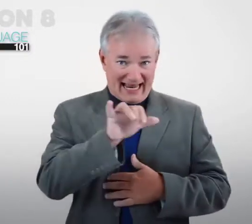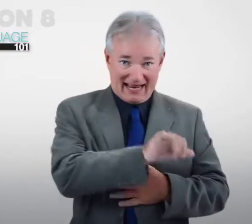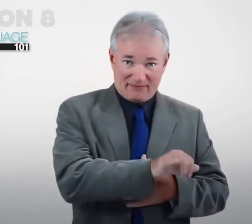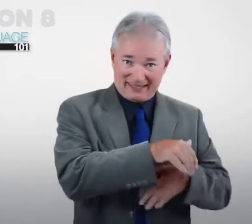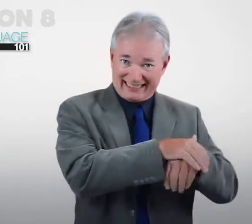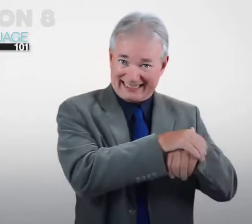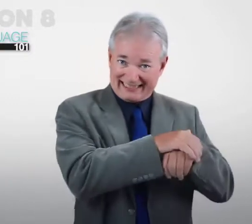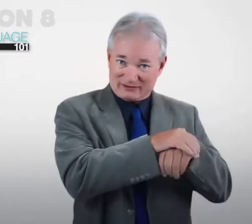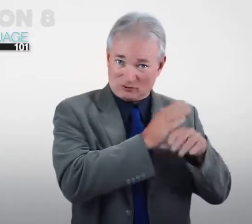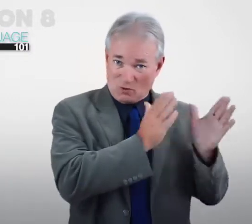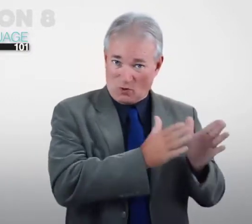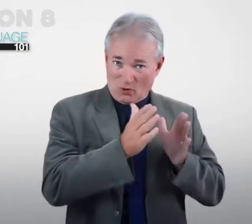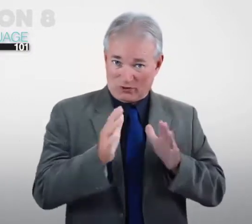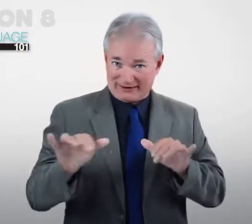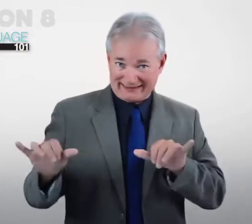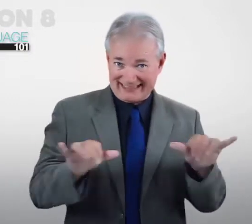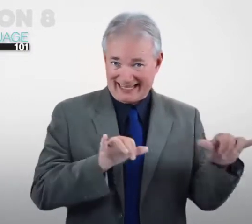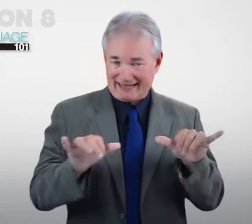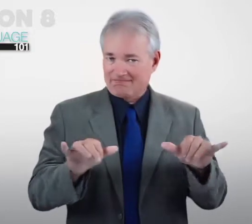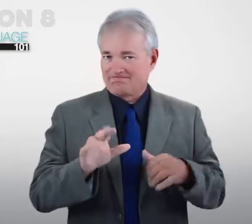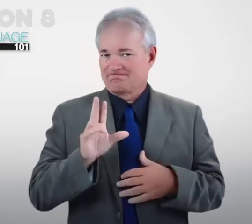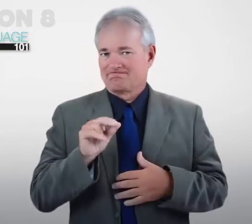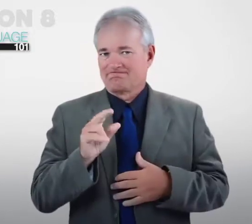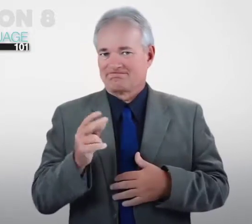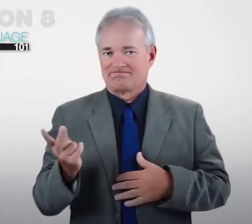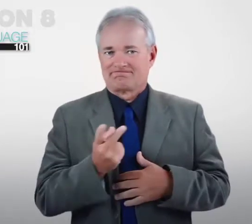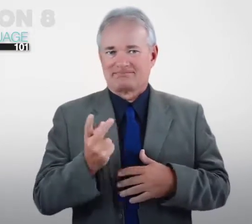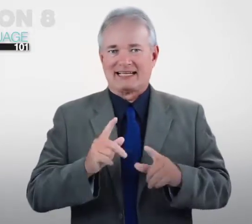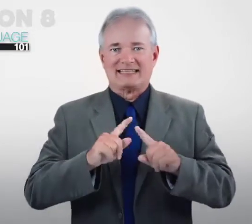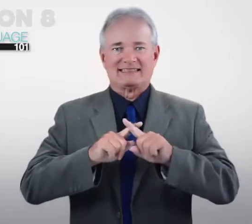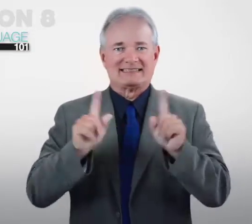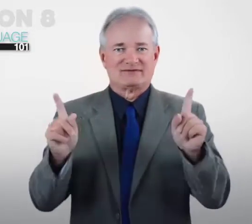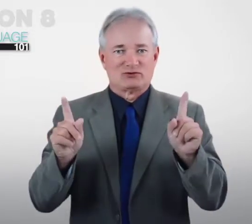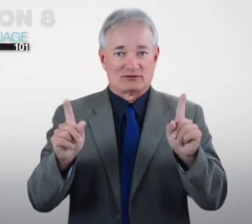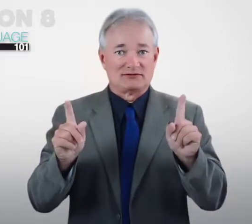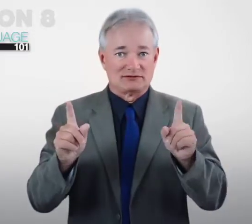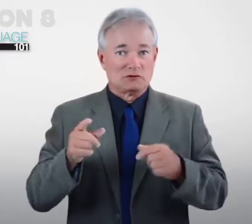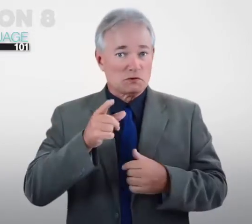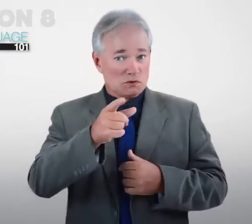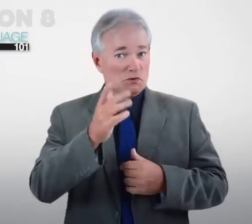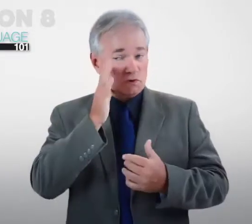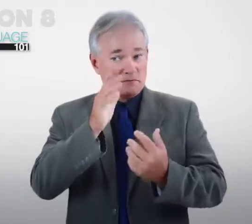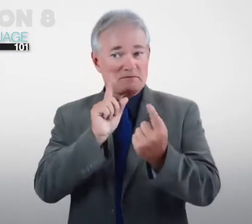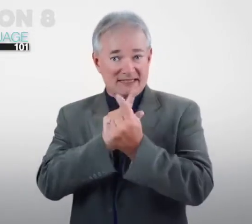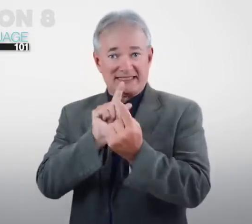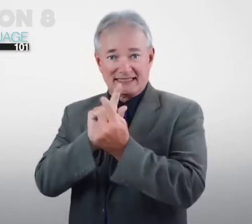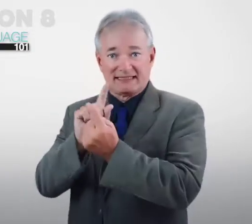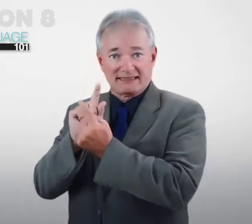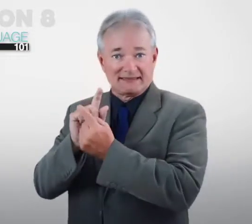But I tell you one thing, they are not the same with English, not at all. They're two different languages.